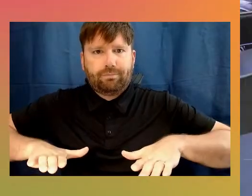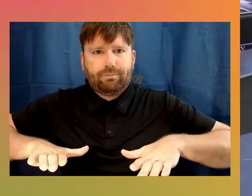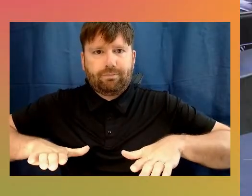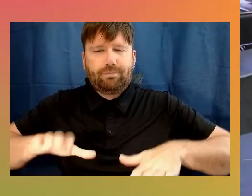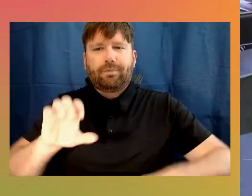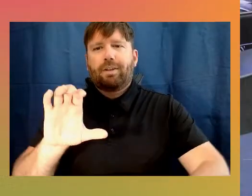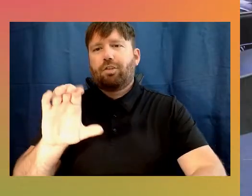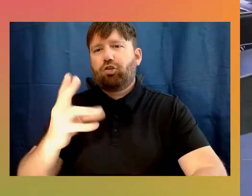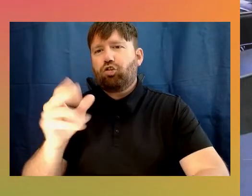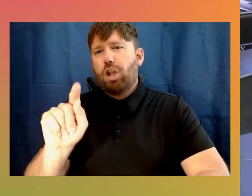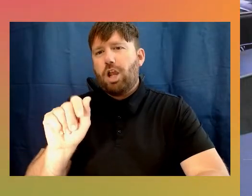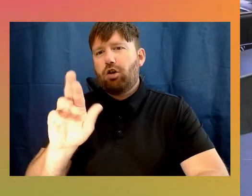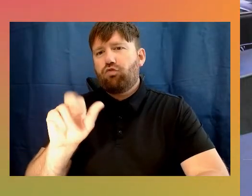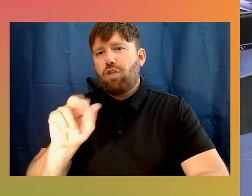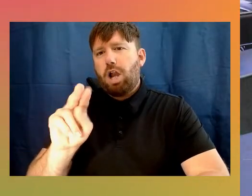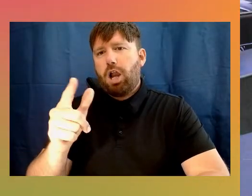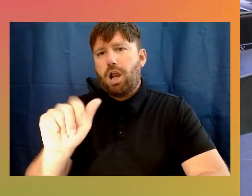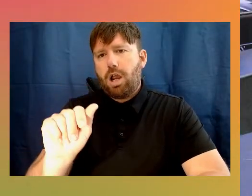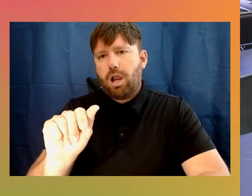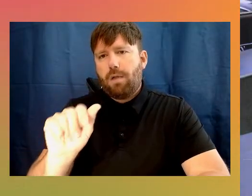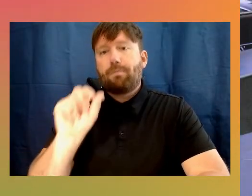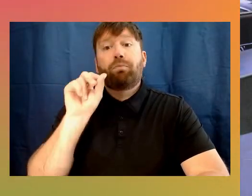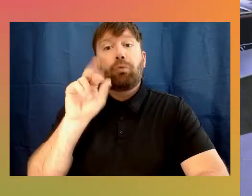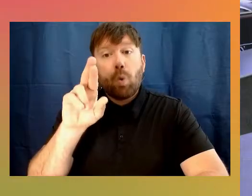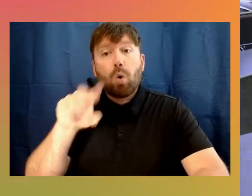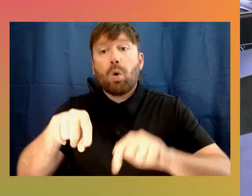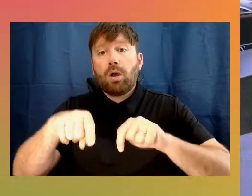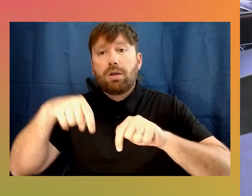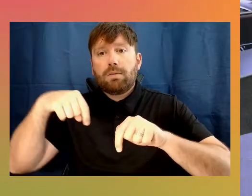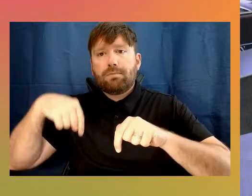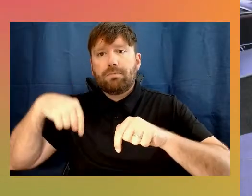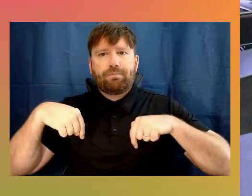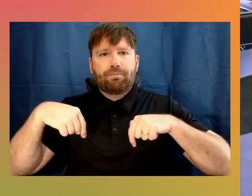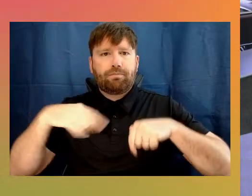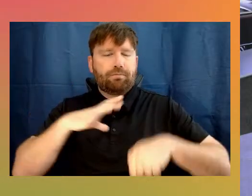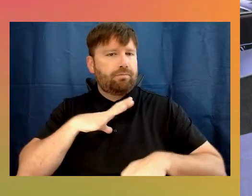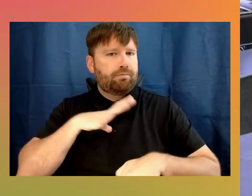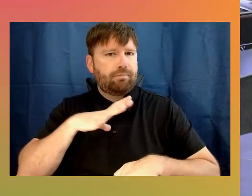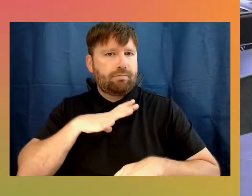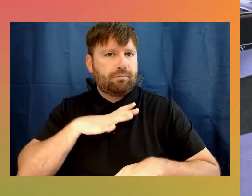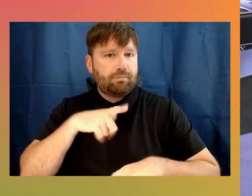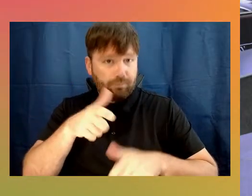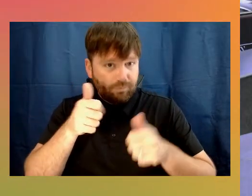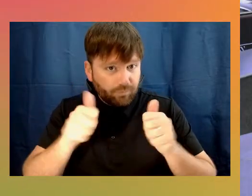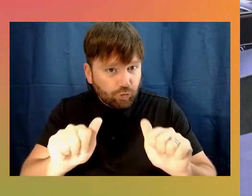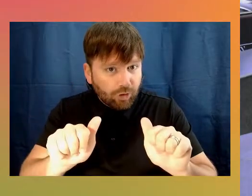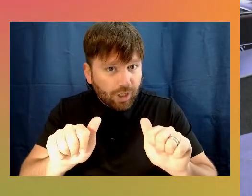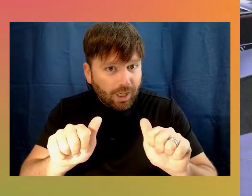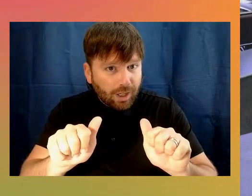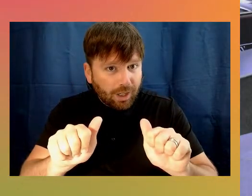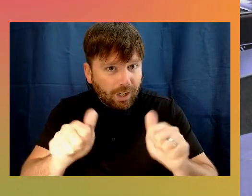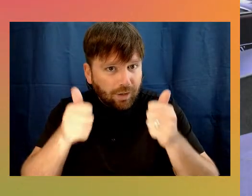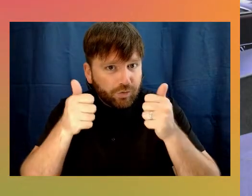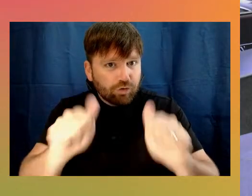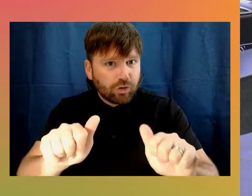ANKLES, YOU'RE WALKING FORWARDS, HANDS PRESSED DOWN, RIGHT INTO -- IF YOU WANT, OR YOU CAN JUST STEP THE FEEDBACK